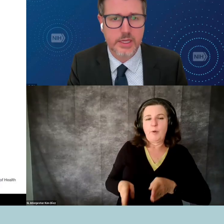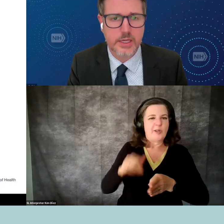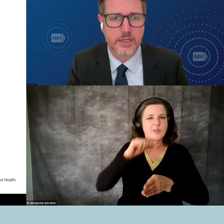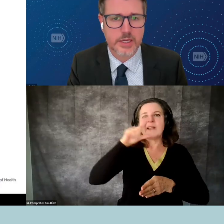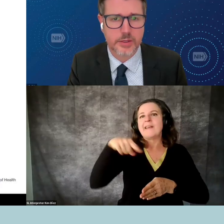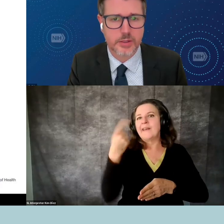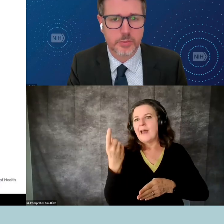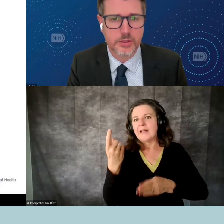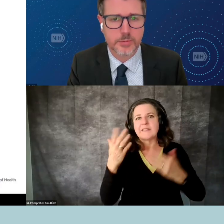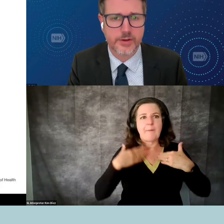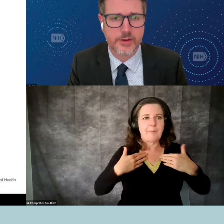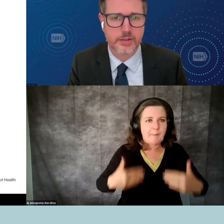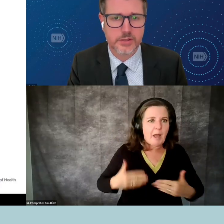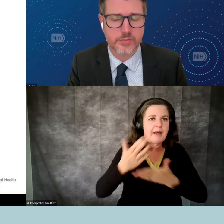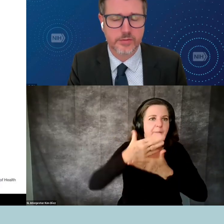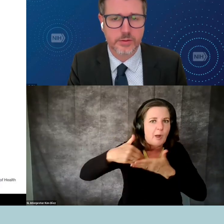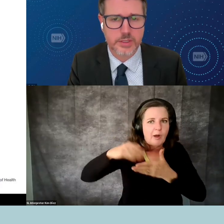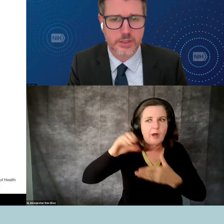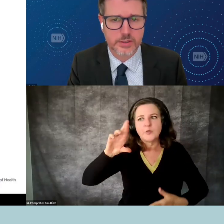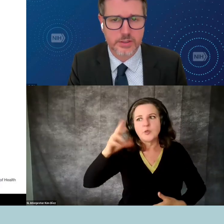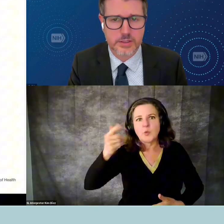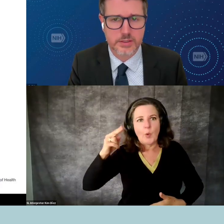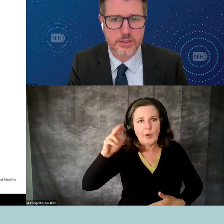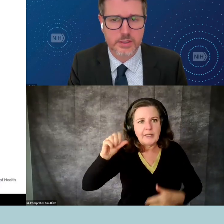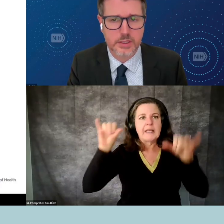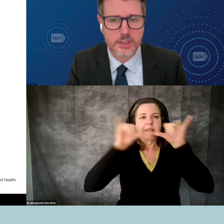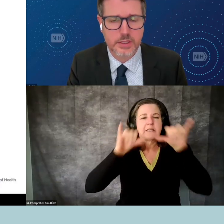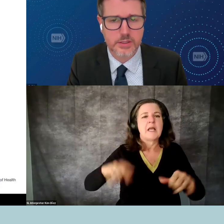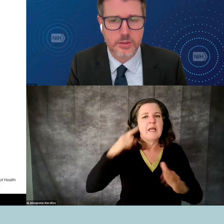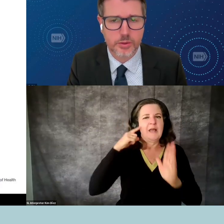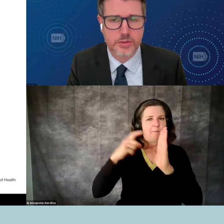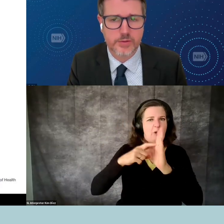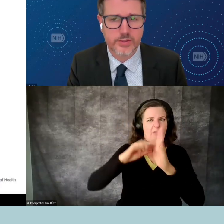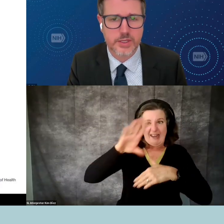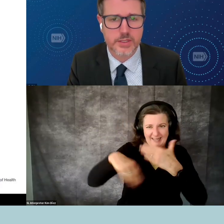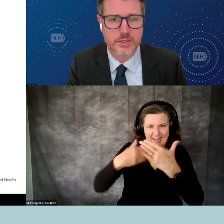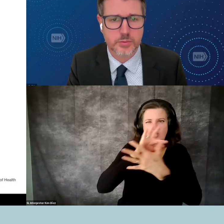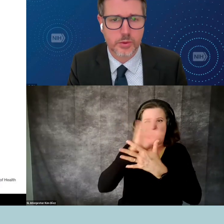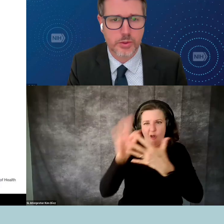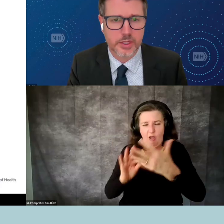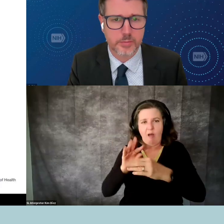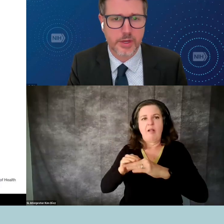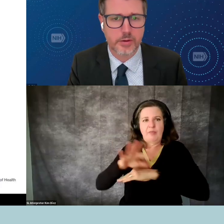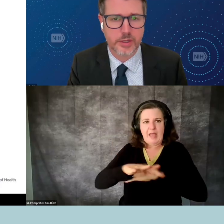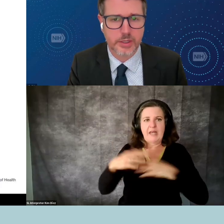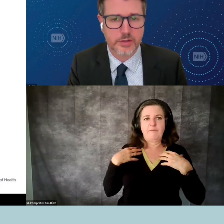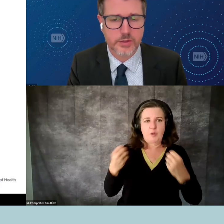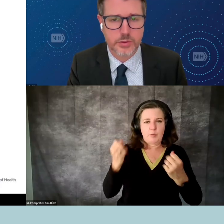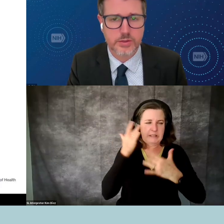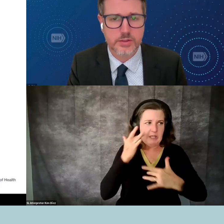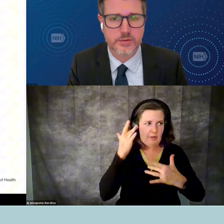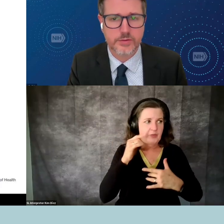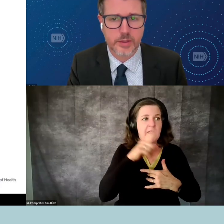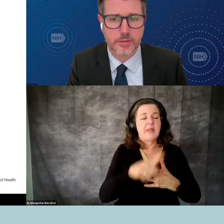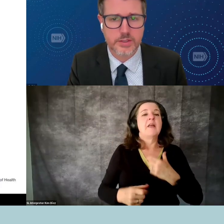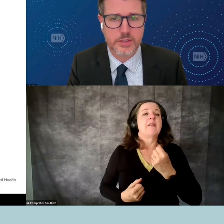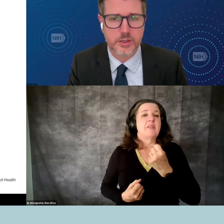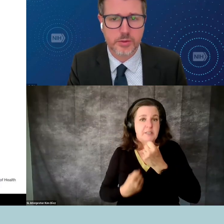and examining the multiple factors that influence health and disease. This approach emphasizes supporting and empowering individuals, families,